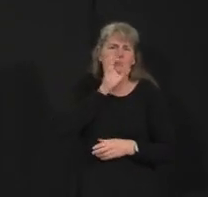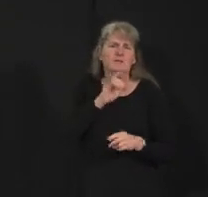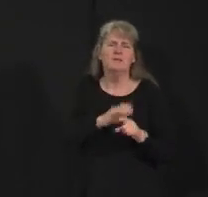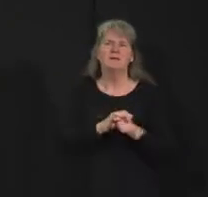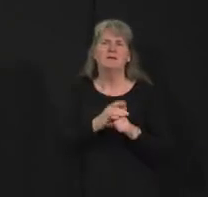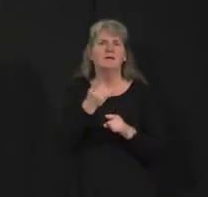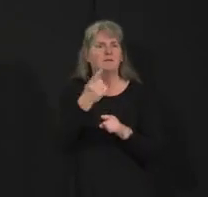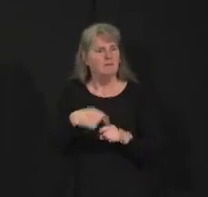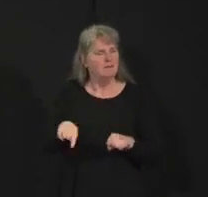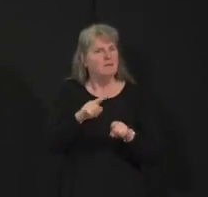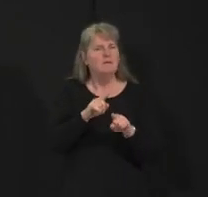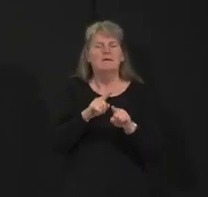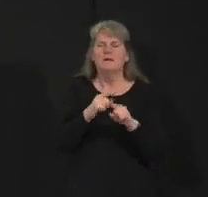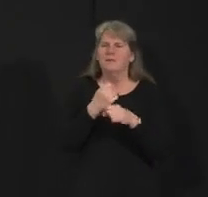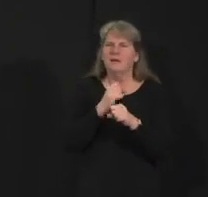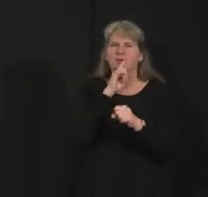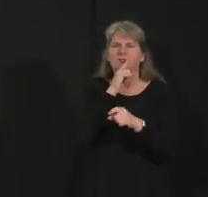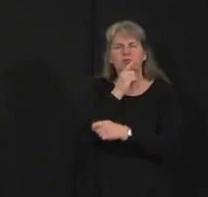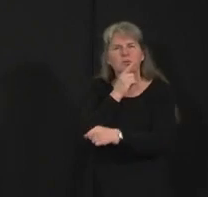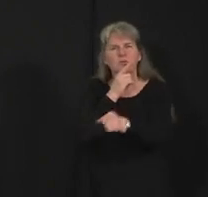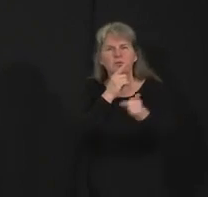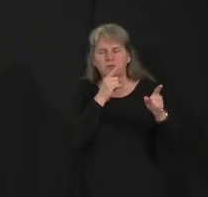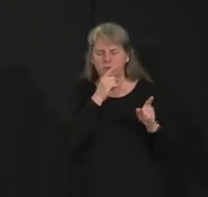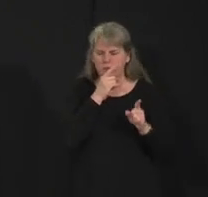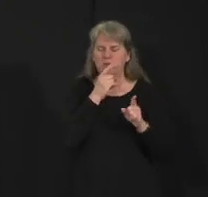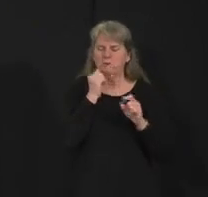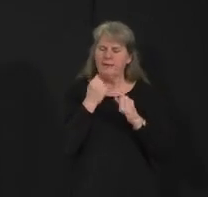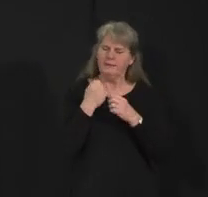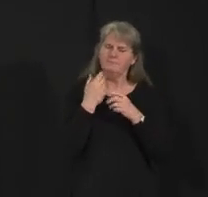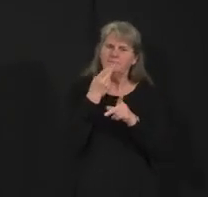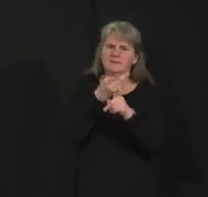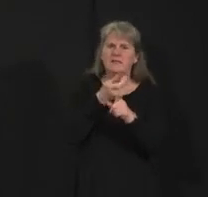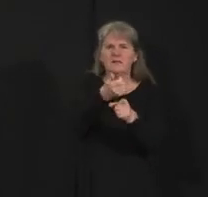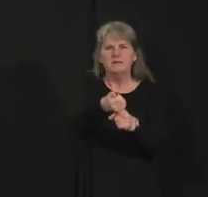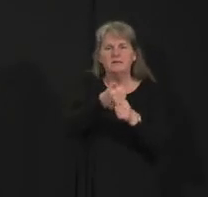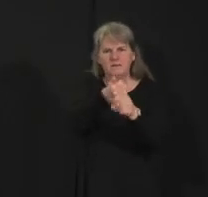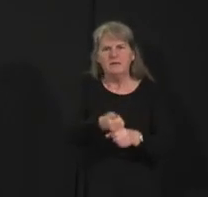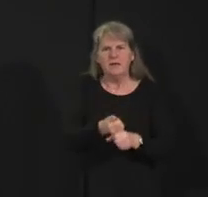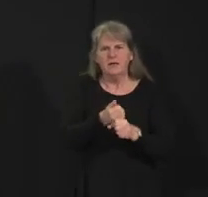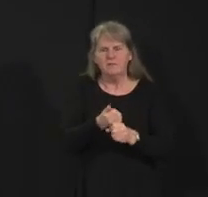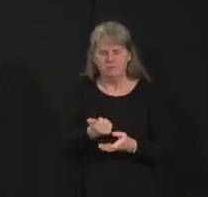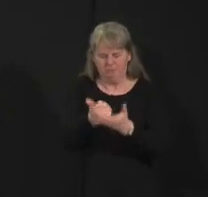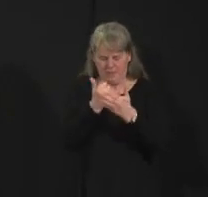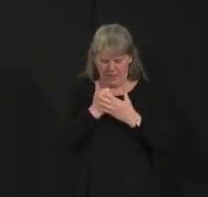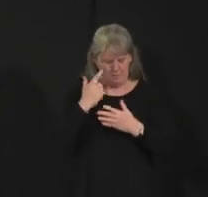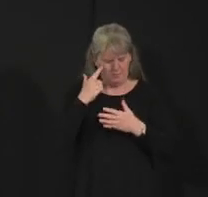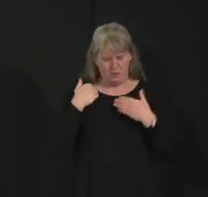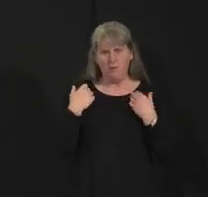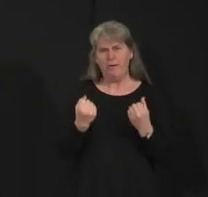greatly supported by ensuring we have the basics of self-care as part of our regular routine.